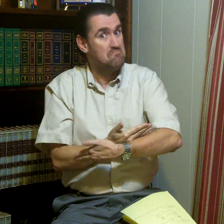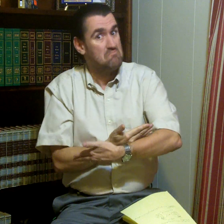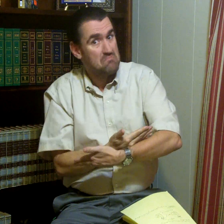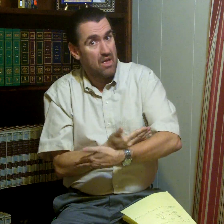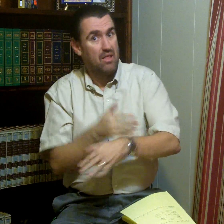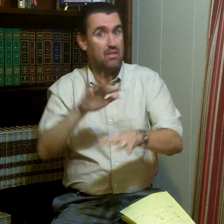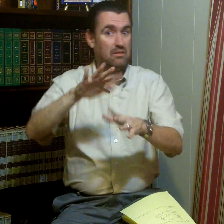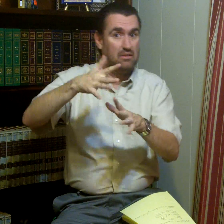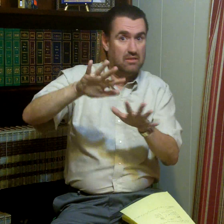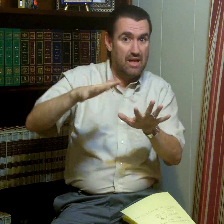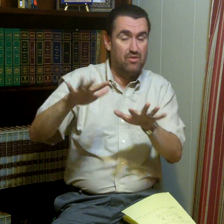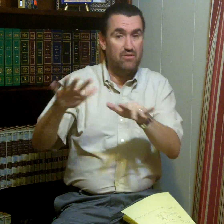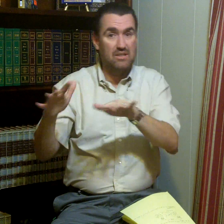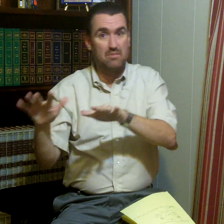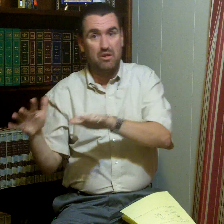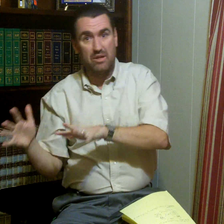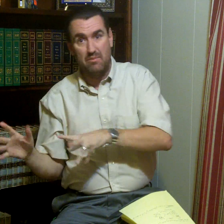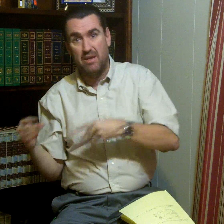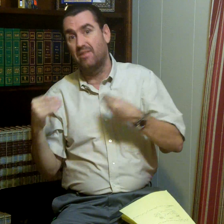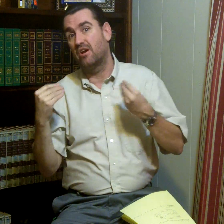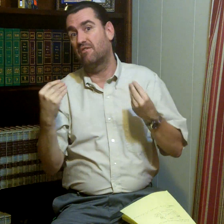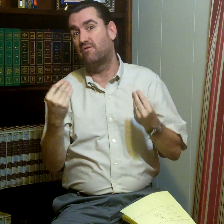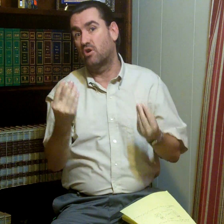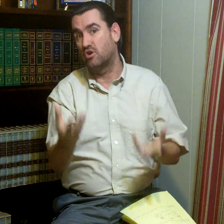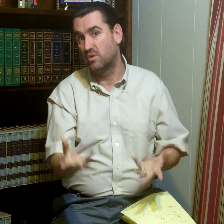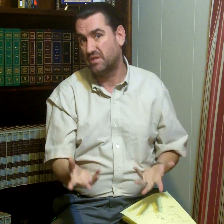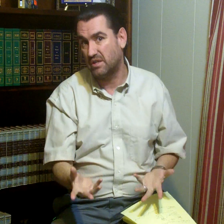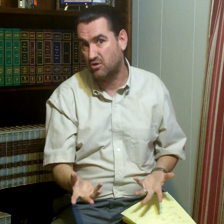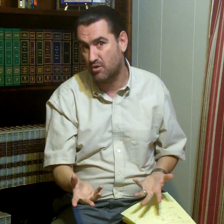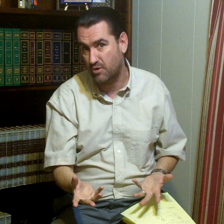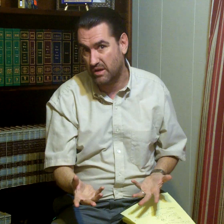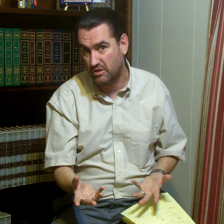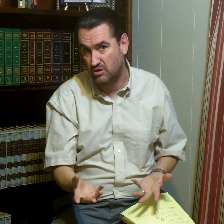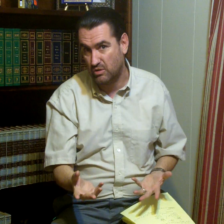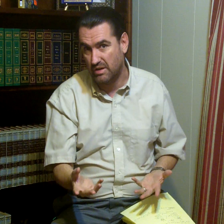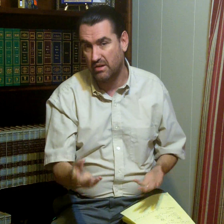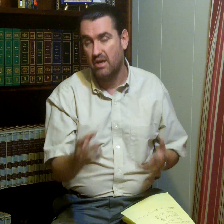let the flexibility be there for you as an interpreting student